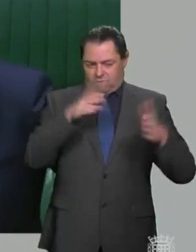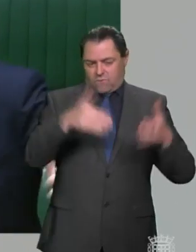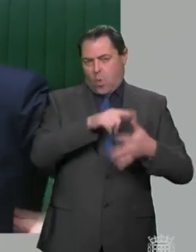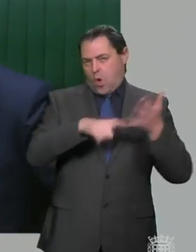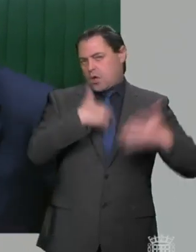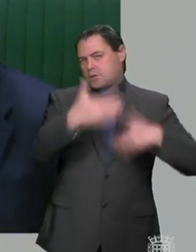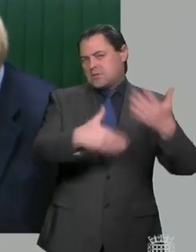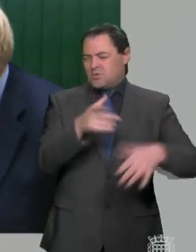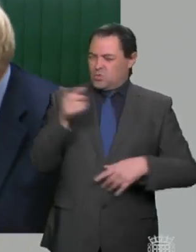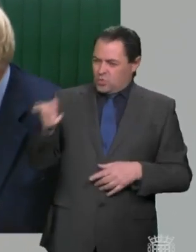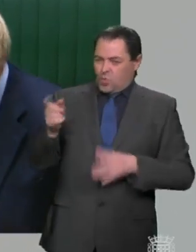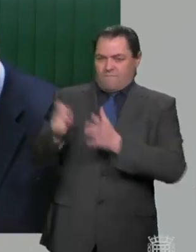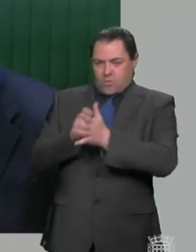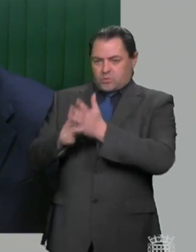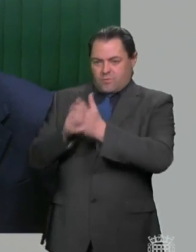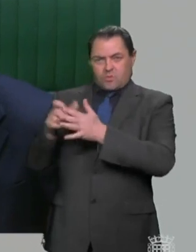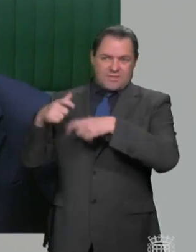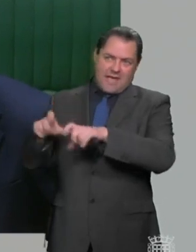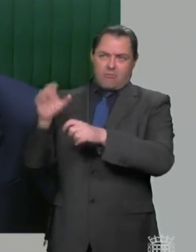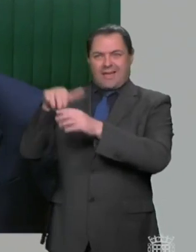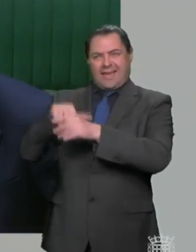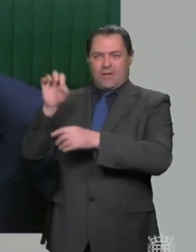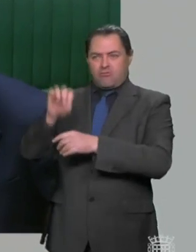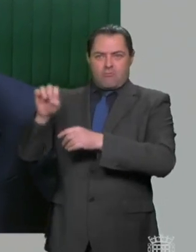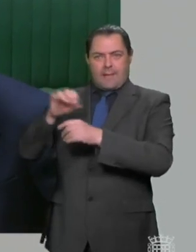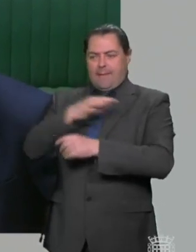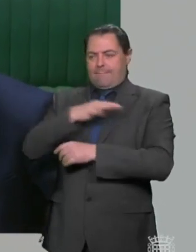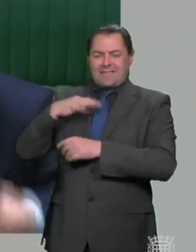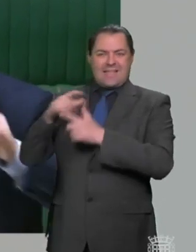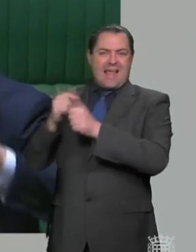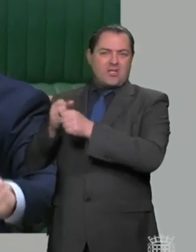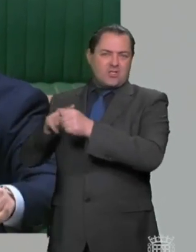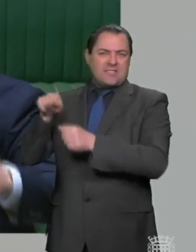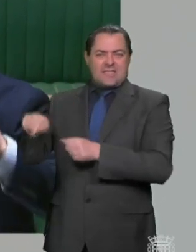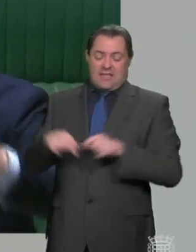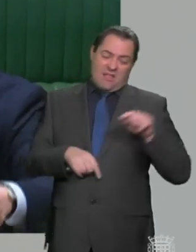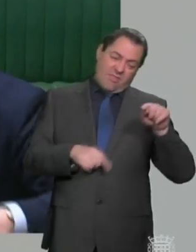while he voted to stay in the European Medicines Agency. The Opposition vacillate;